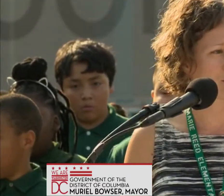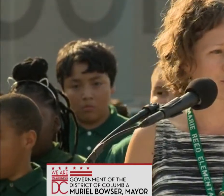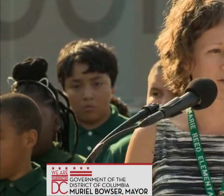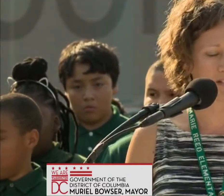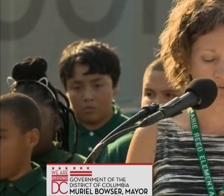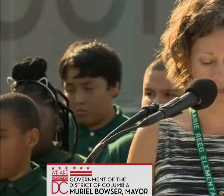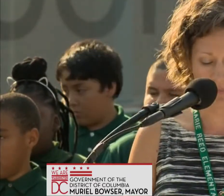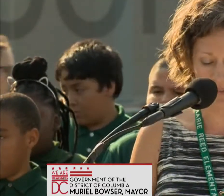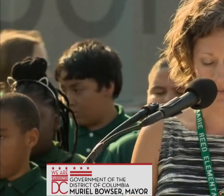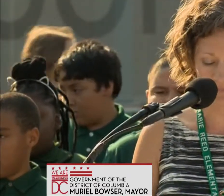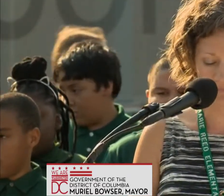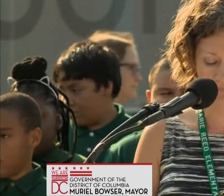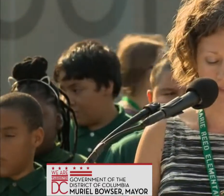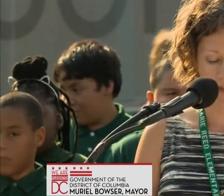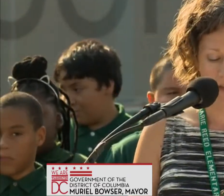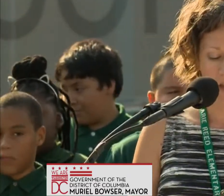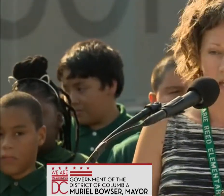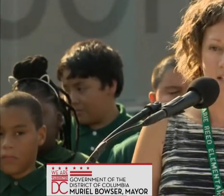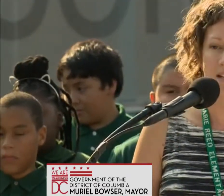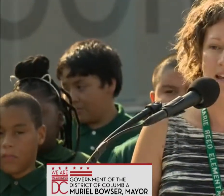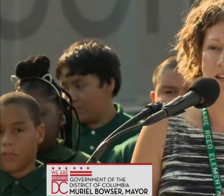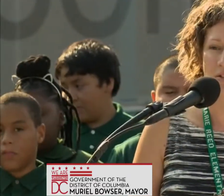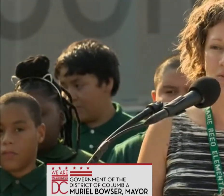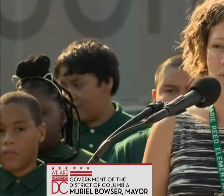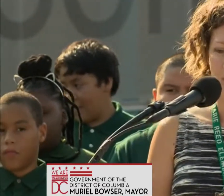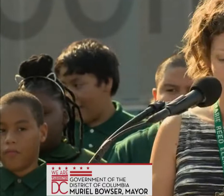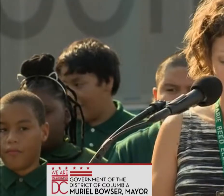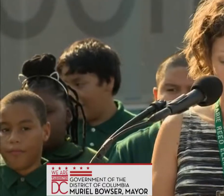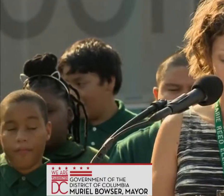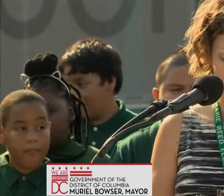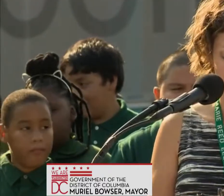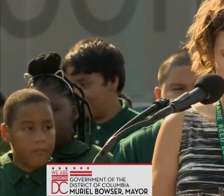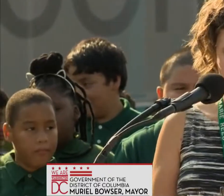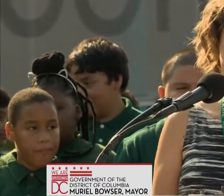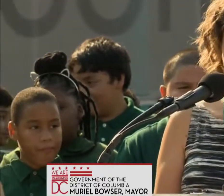and Guatemala today our student body represents